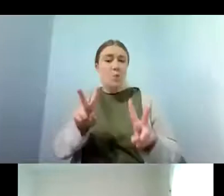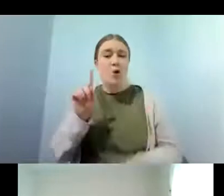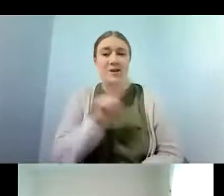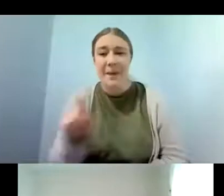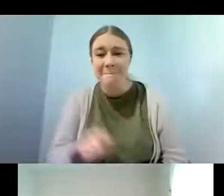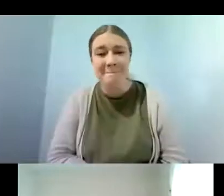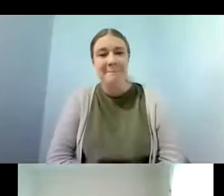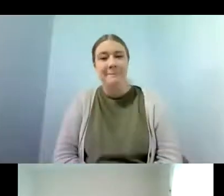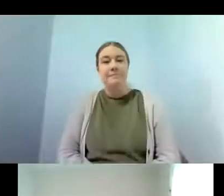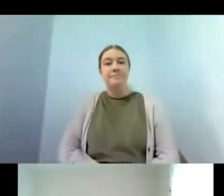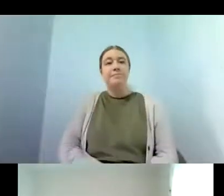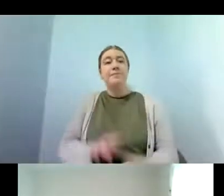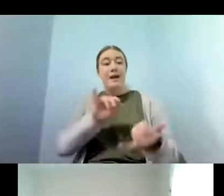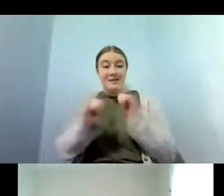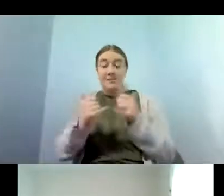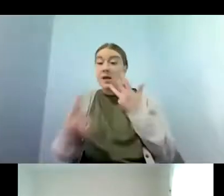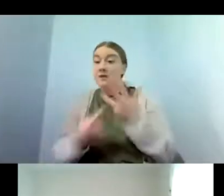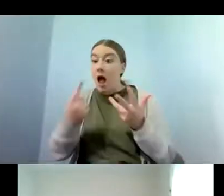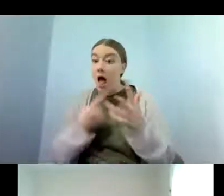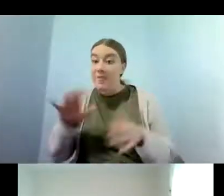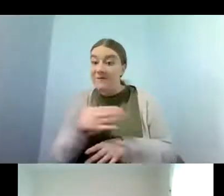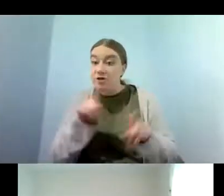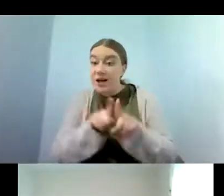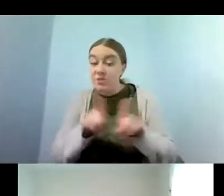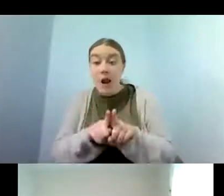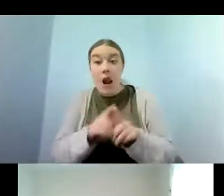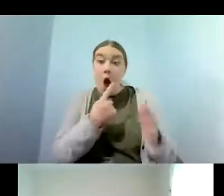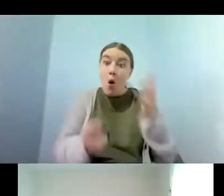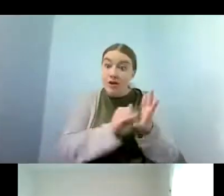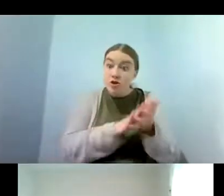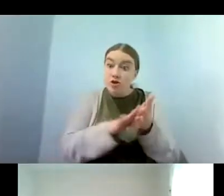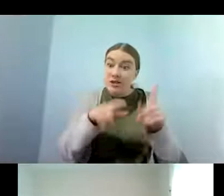occasionally you do get other species um on the camera as well so on this slide we've got